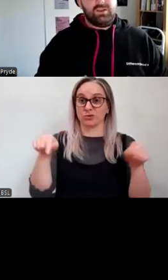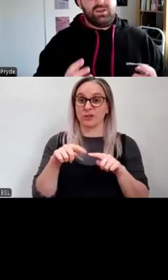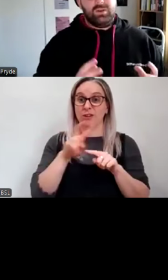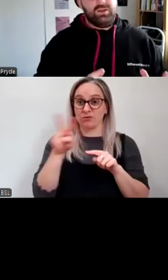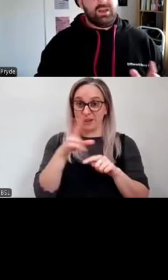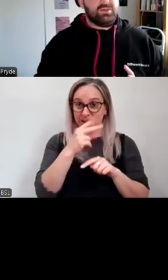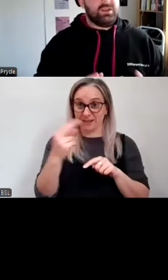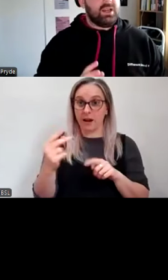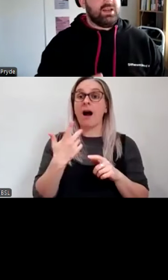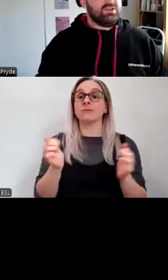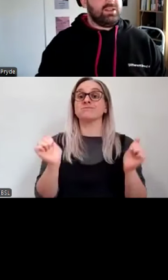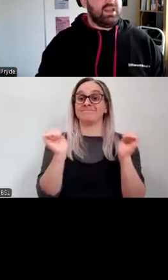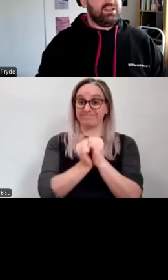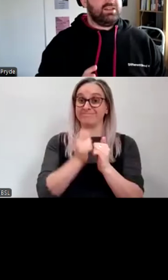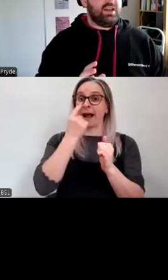Really one of the best ways to actually test